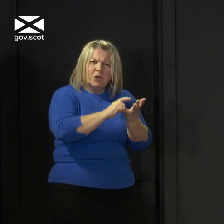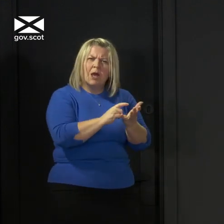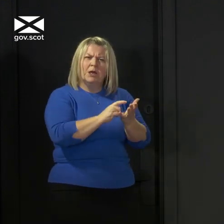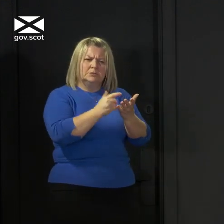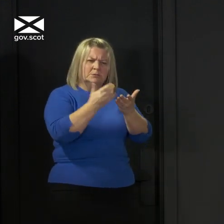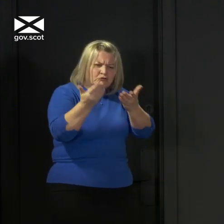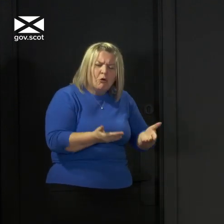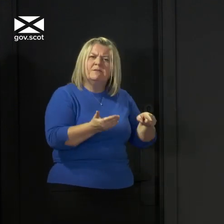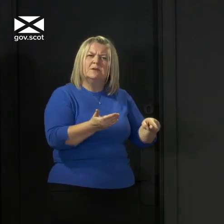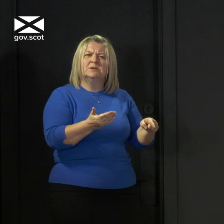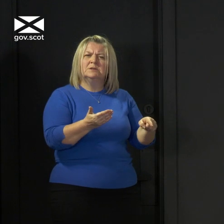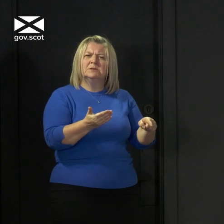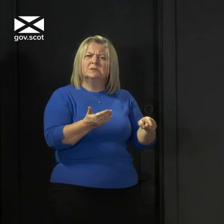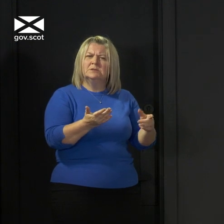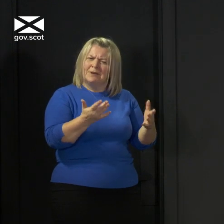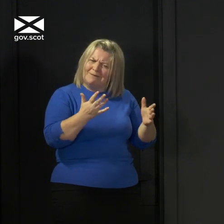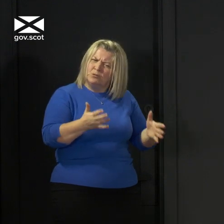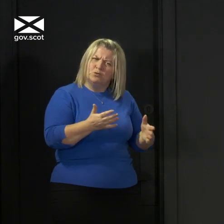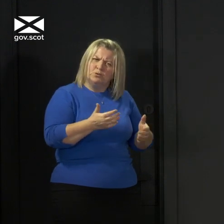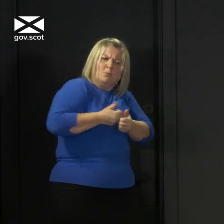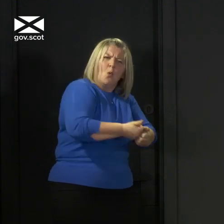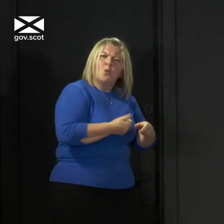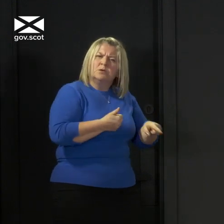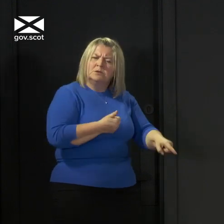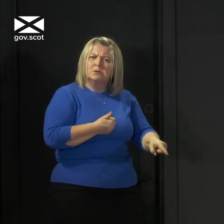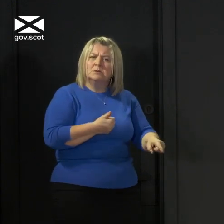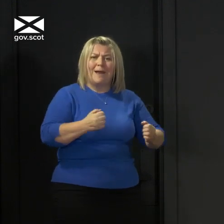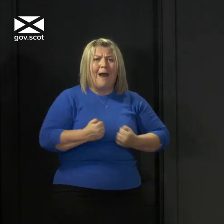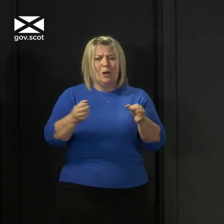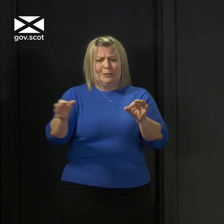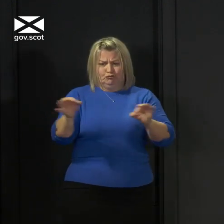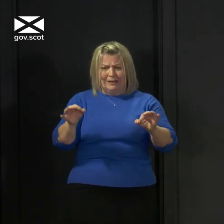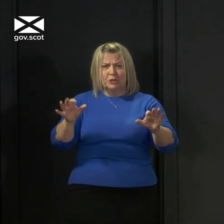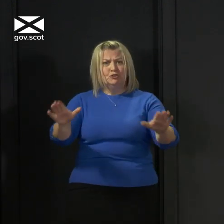all of our strategy has been trying to contain this virus so that that capacity